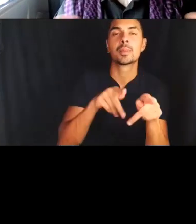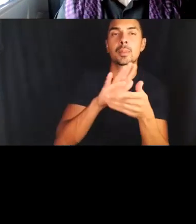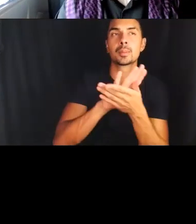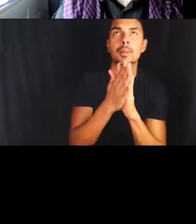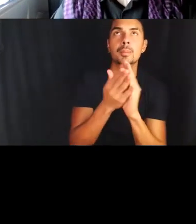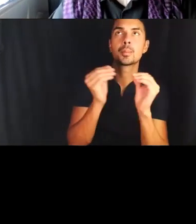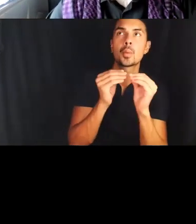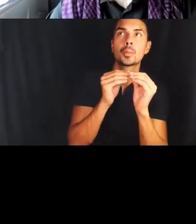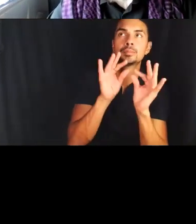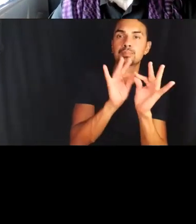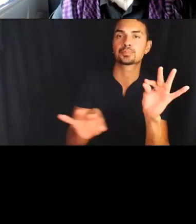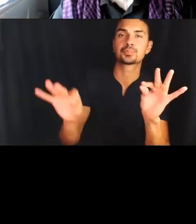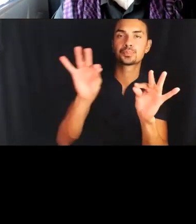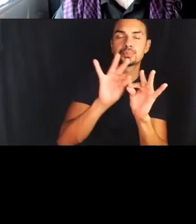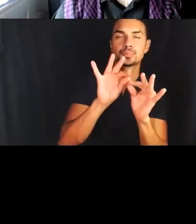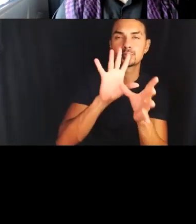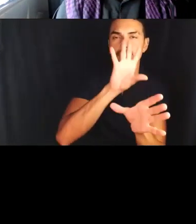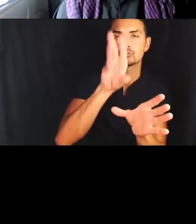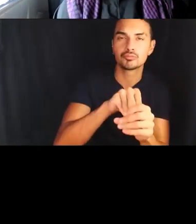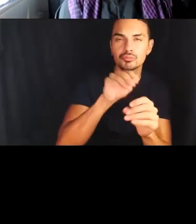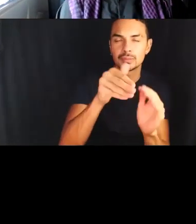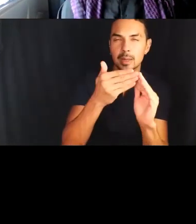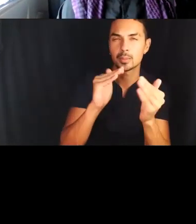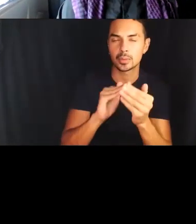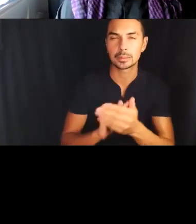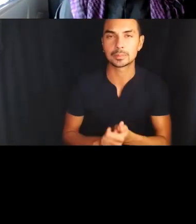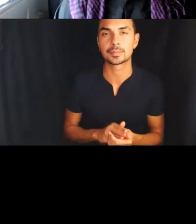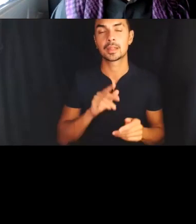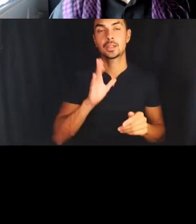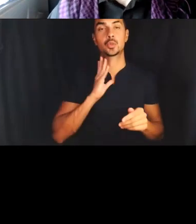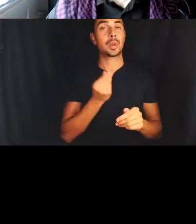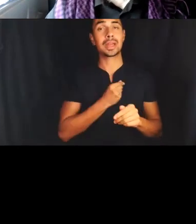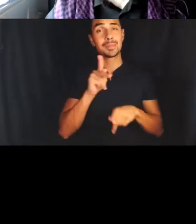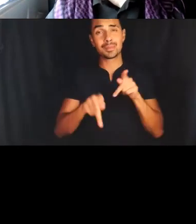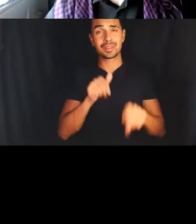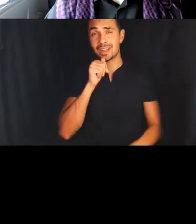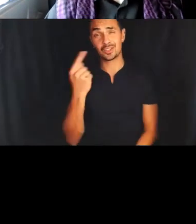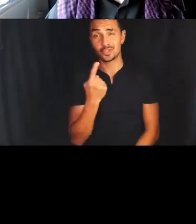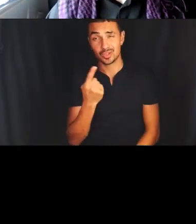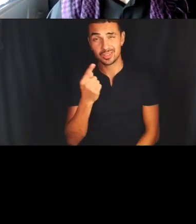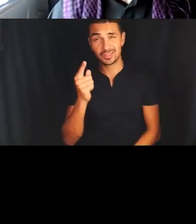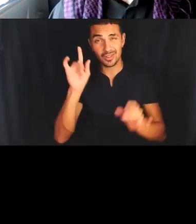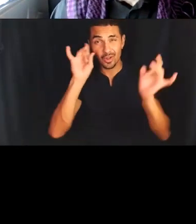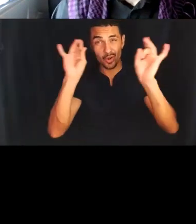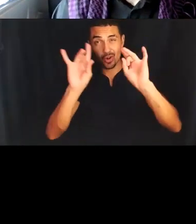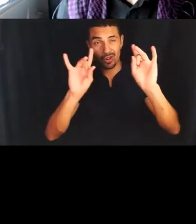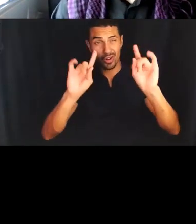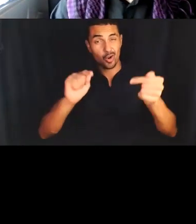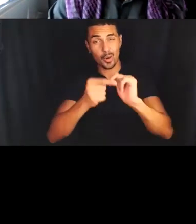And you know, as part of the community, you know, trans people are not just perpetrators. The majority of trans people are not perpetrators.